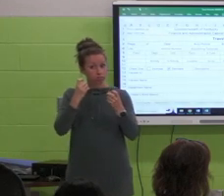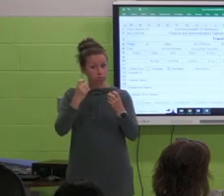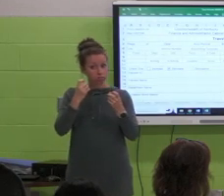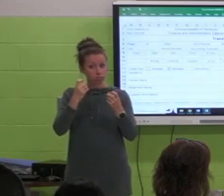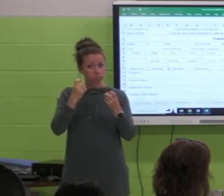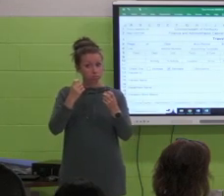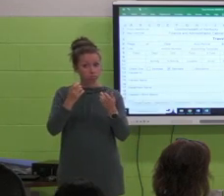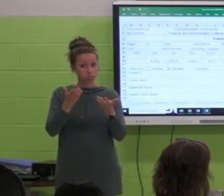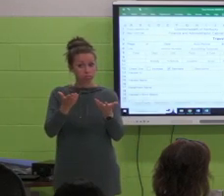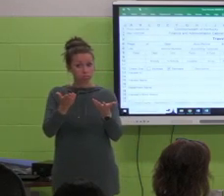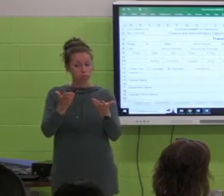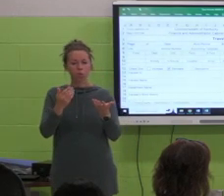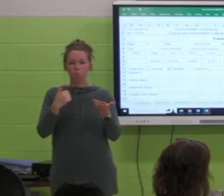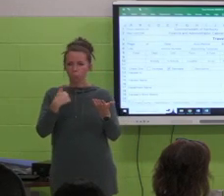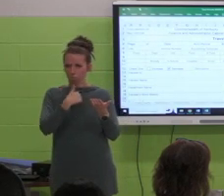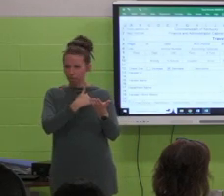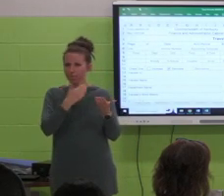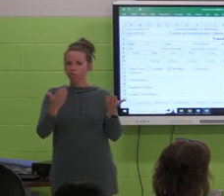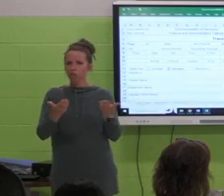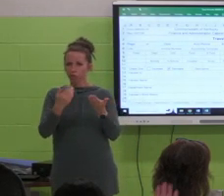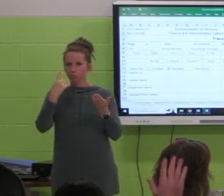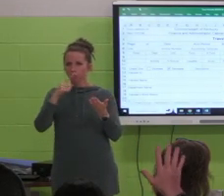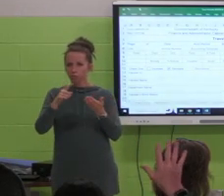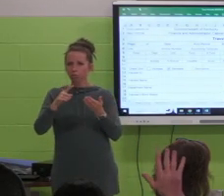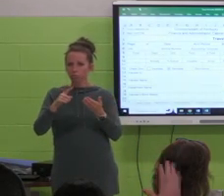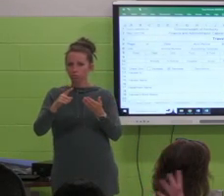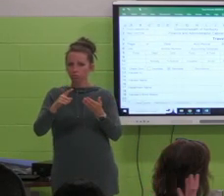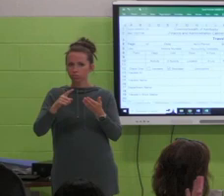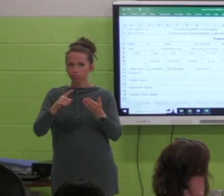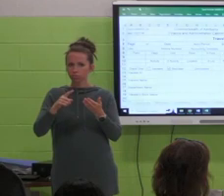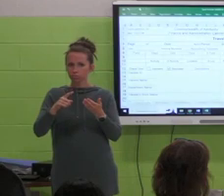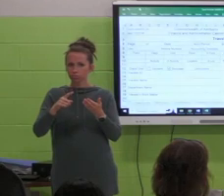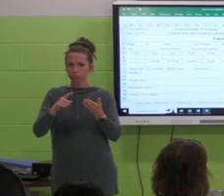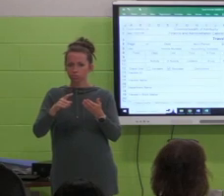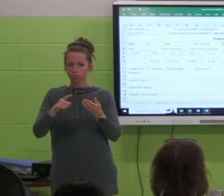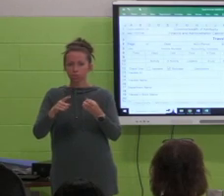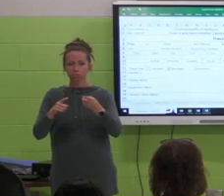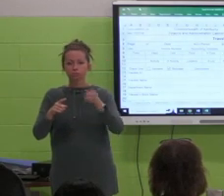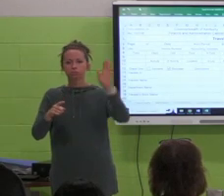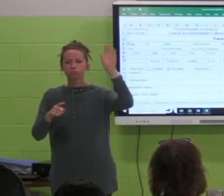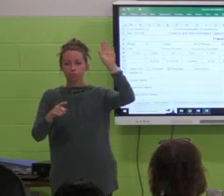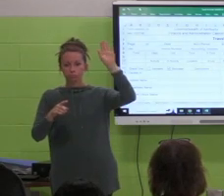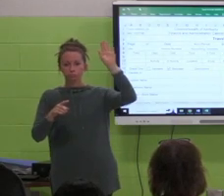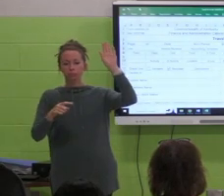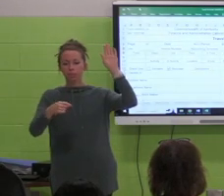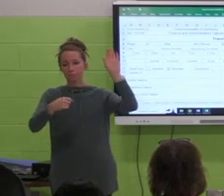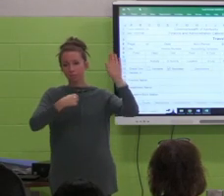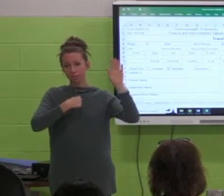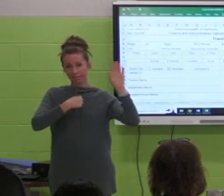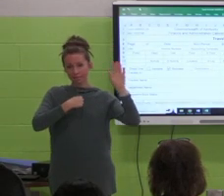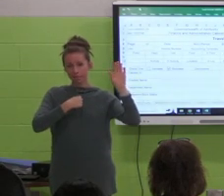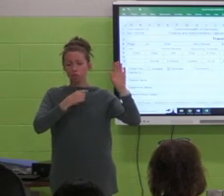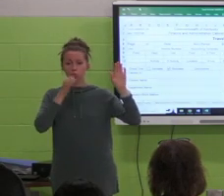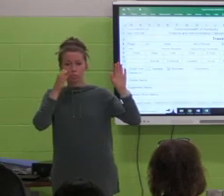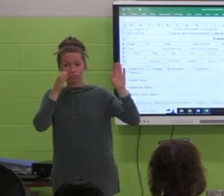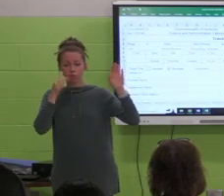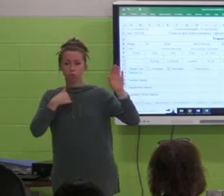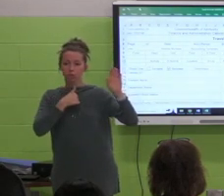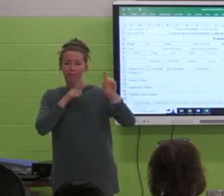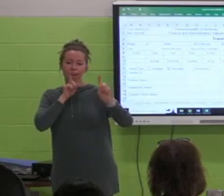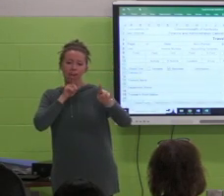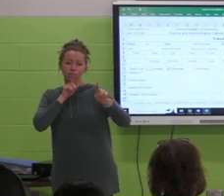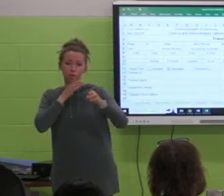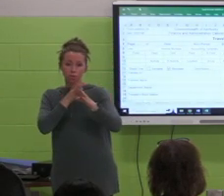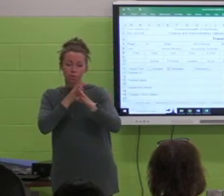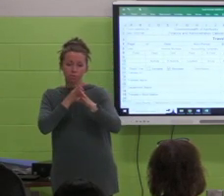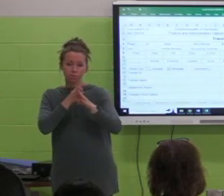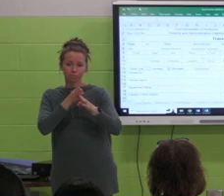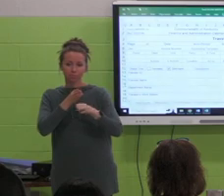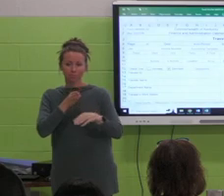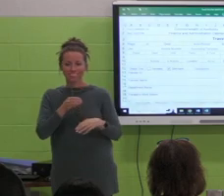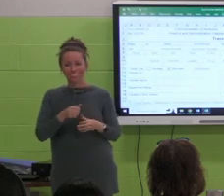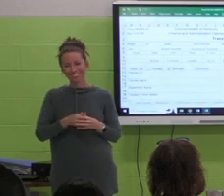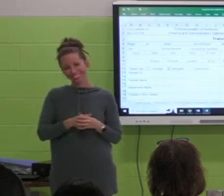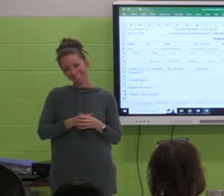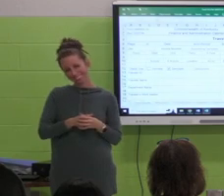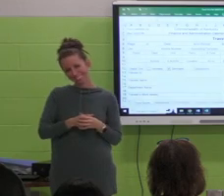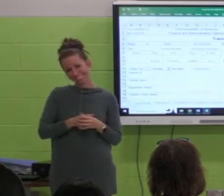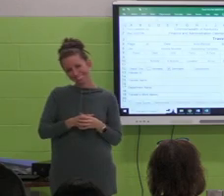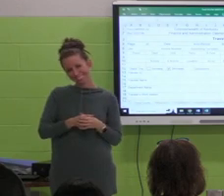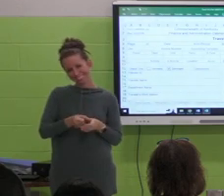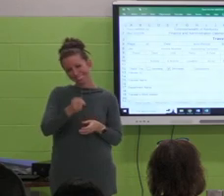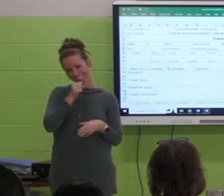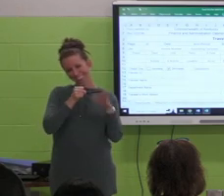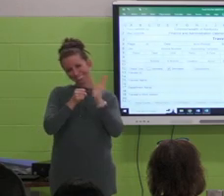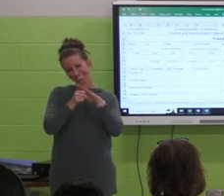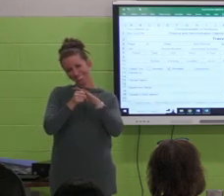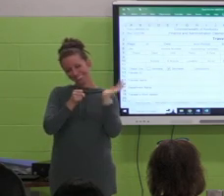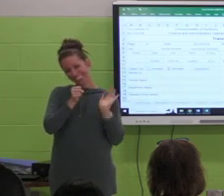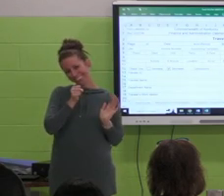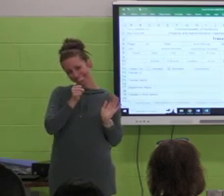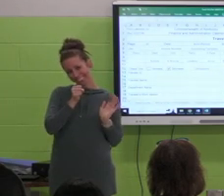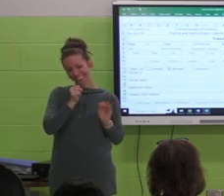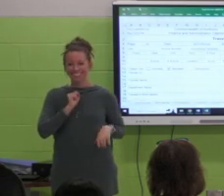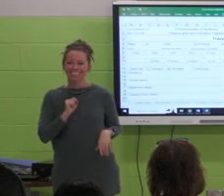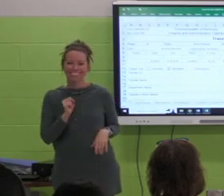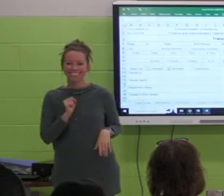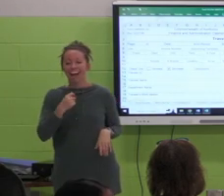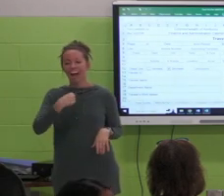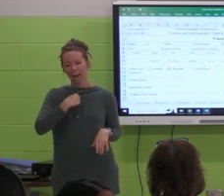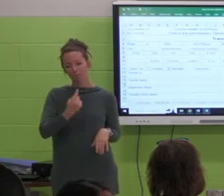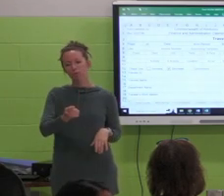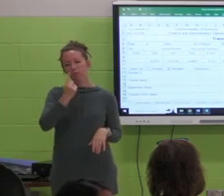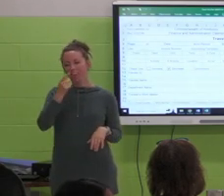have we're gonna be here for a while yes ma'am maam so I'm one of the secretaries but also am